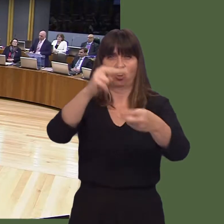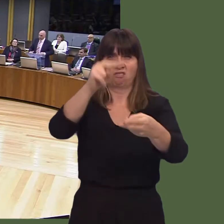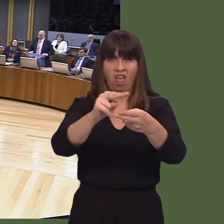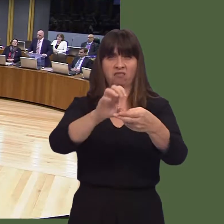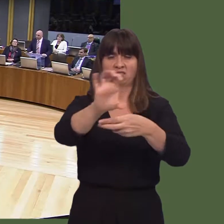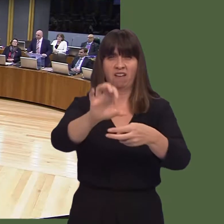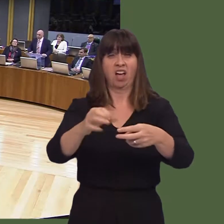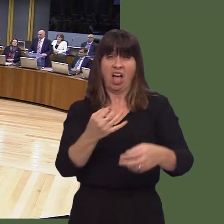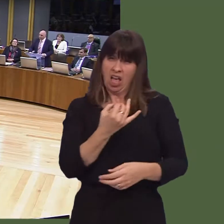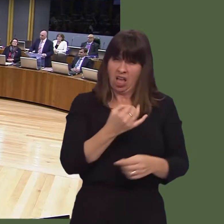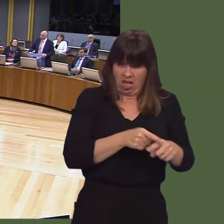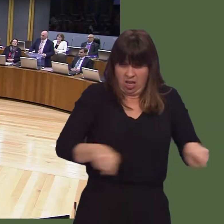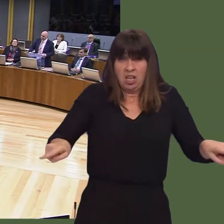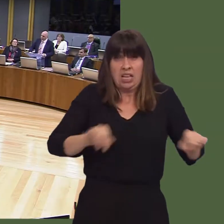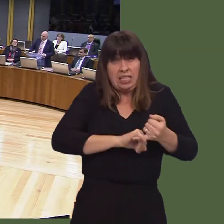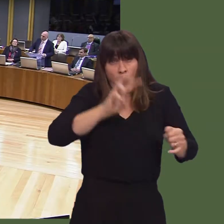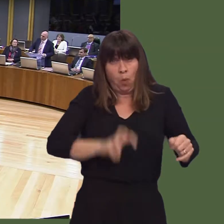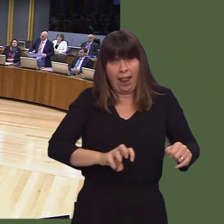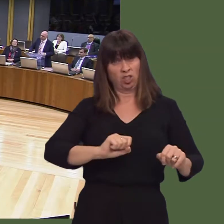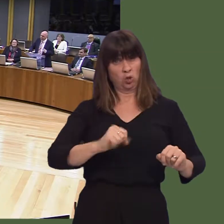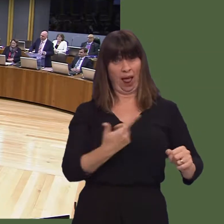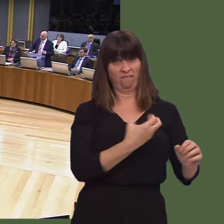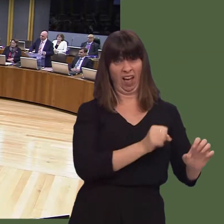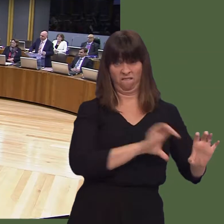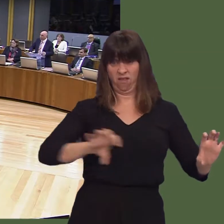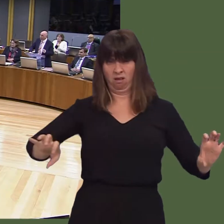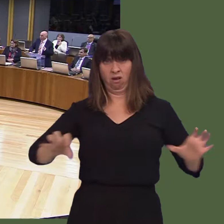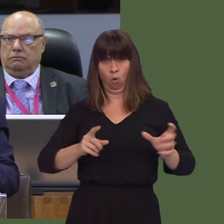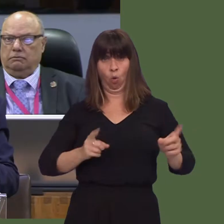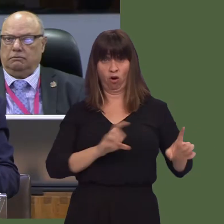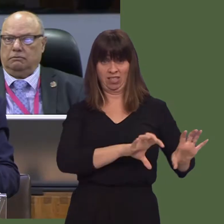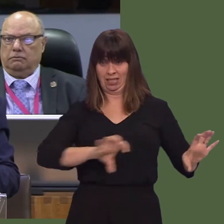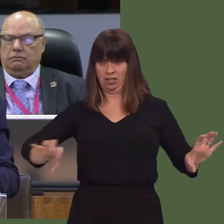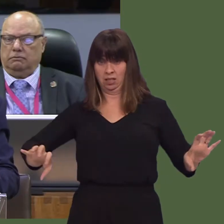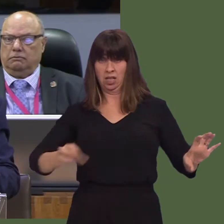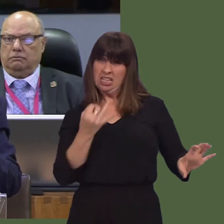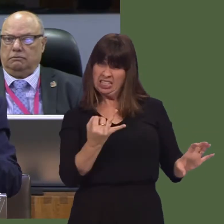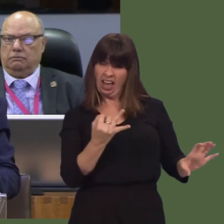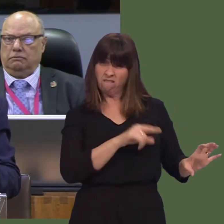the 12 south Wales authorities will receive an increase in, or continuation of, the level